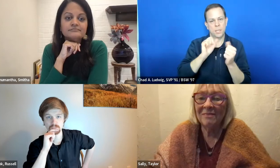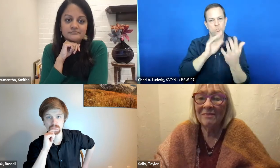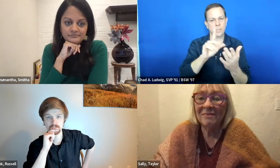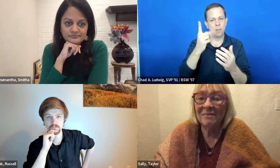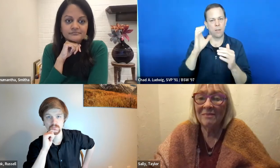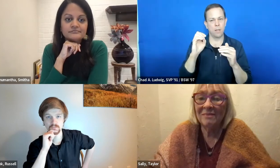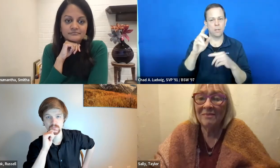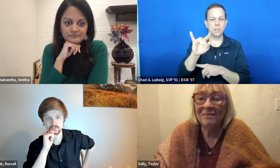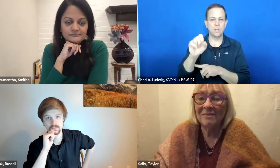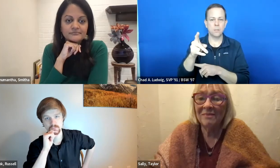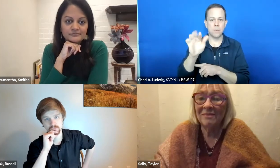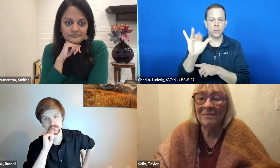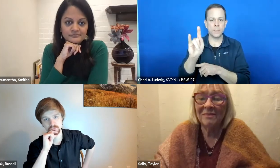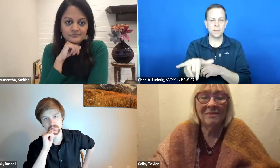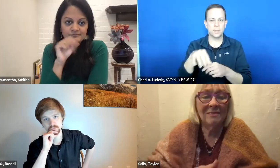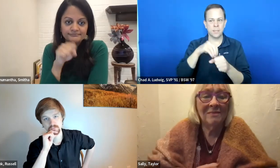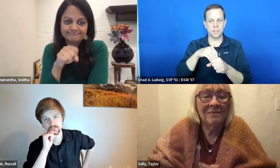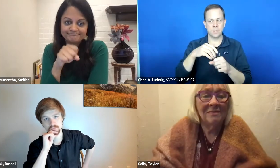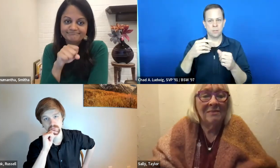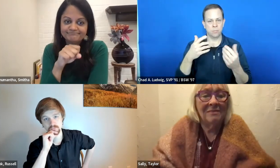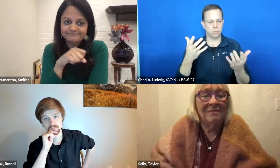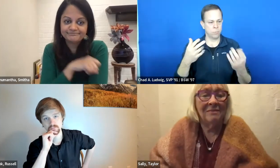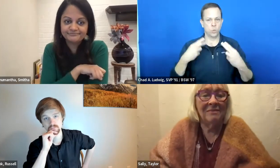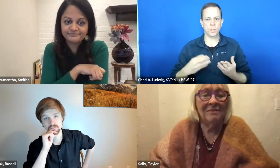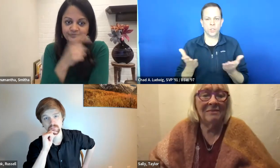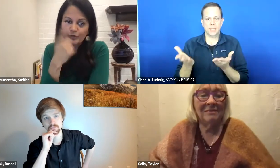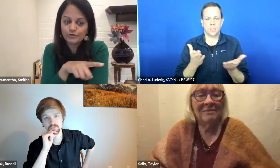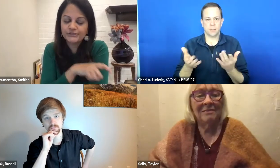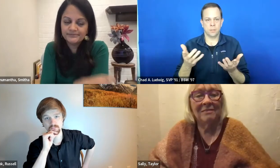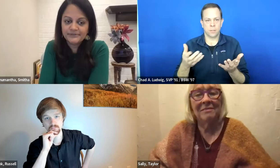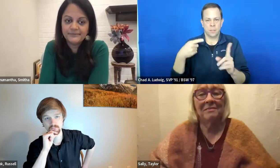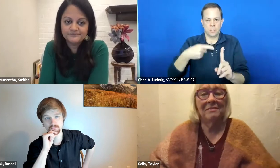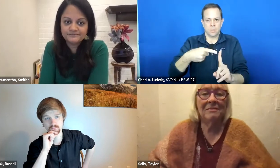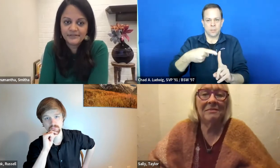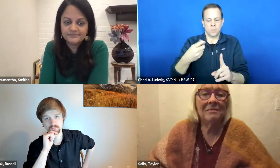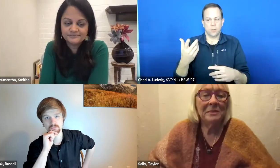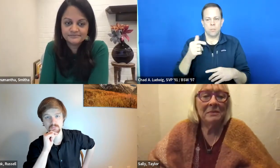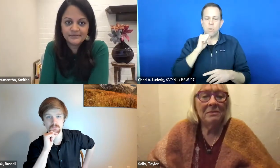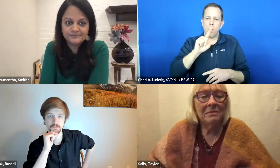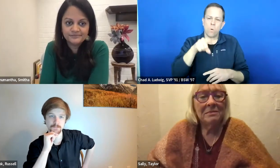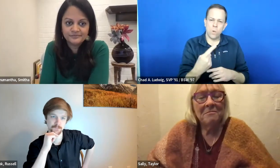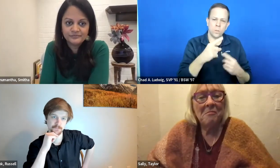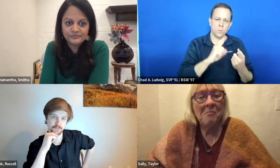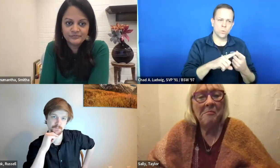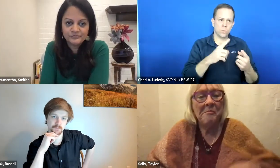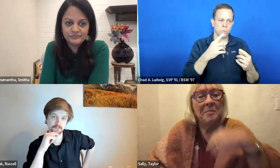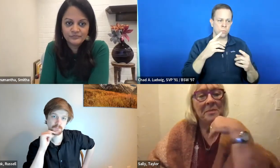and these organizations need to be put in the forefront when it comes to human services... Absolutely.